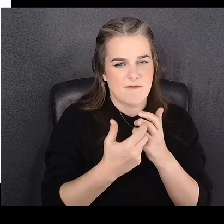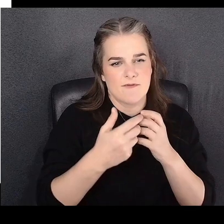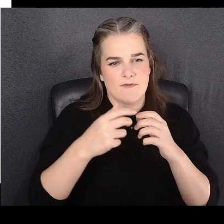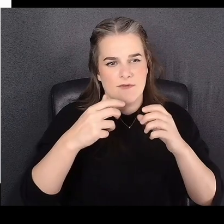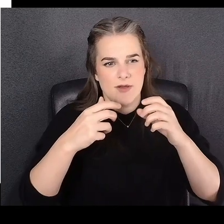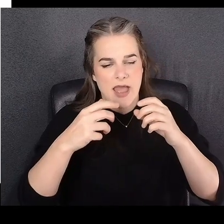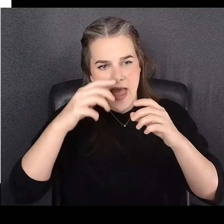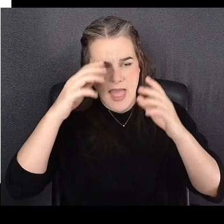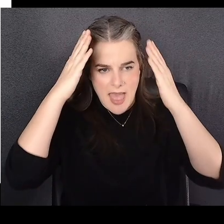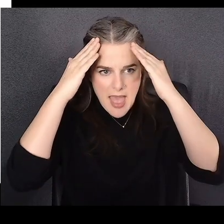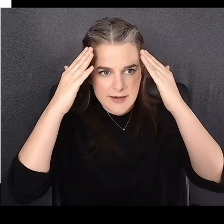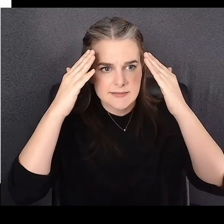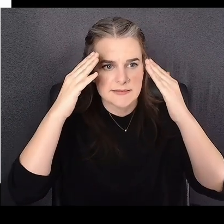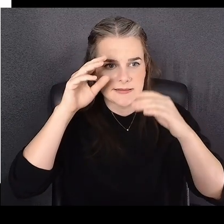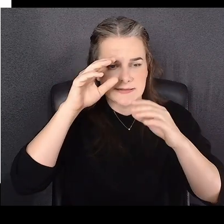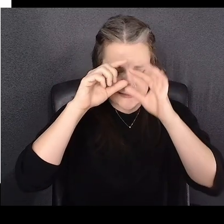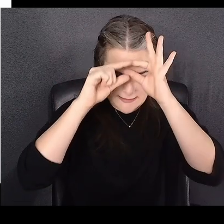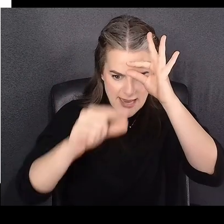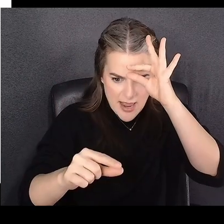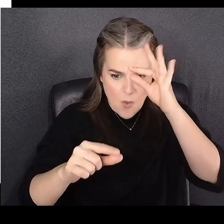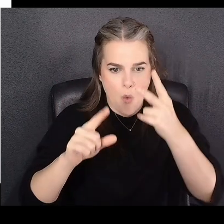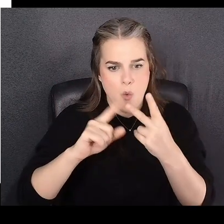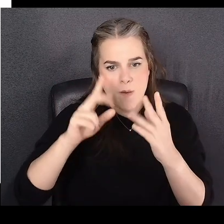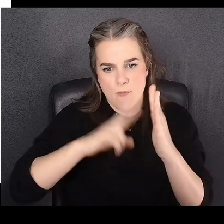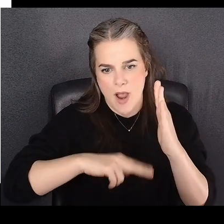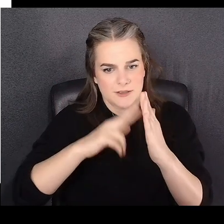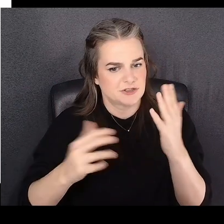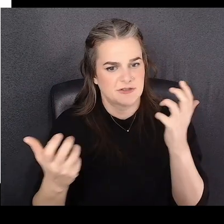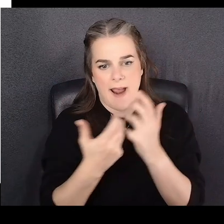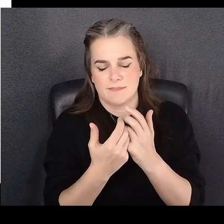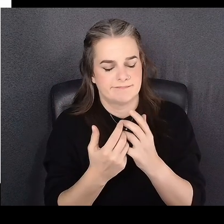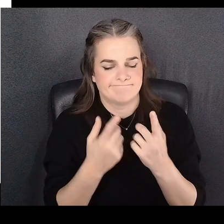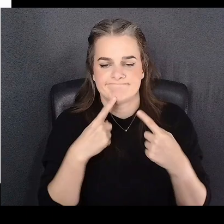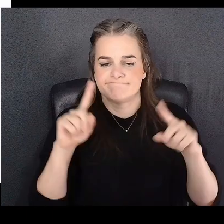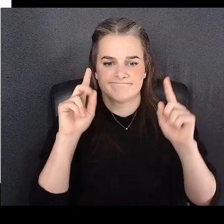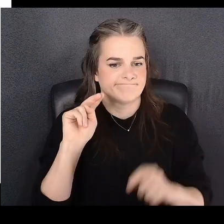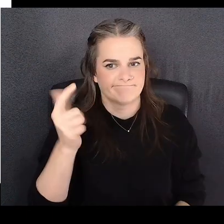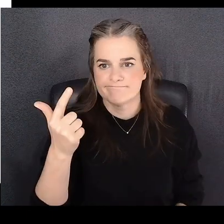So they couldn't, maybe, hold a paintbrush, but maybe they could move a mouse, a trackball.